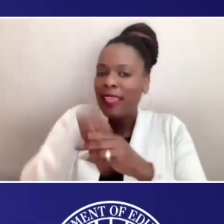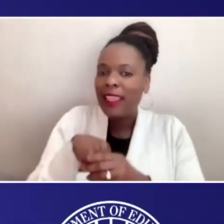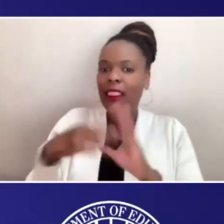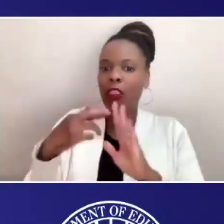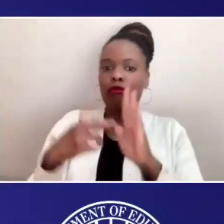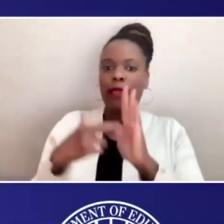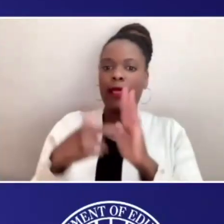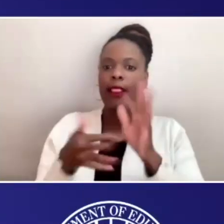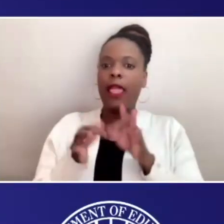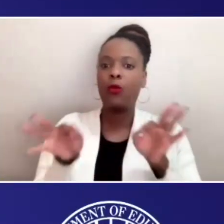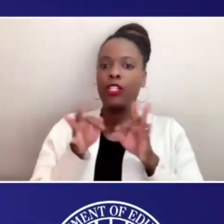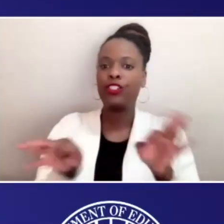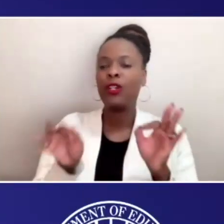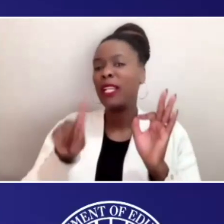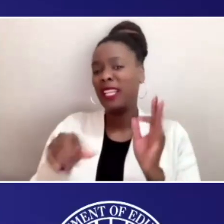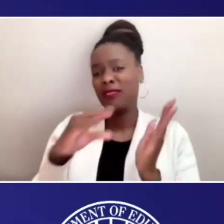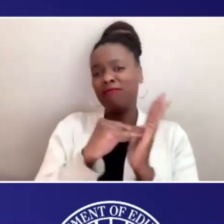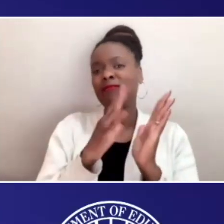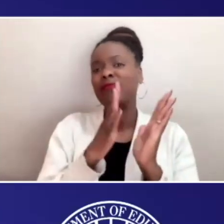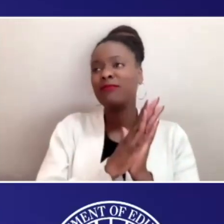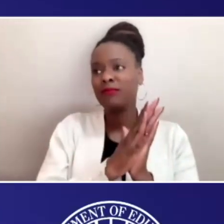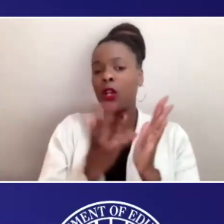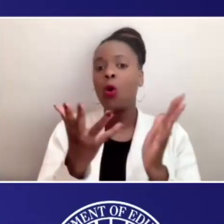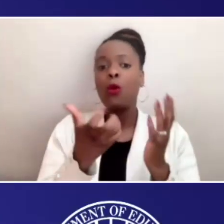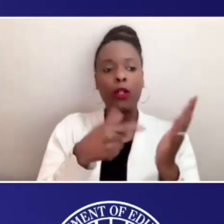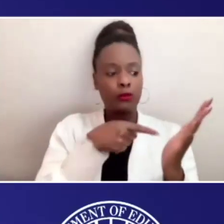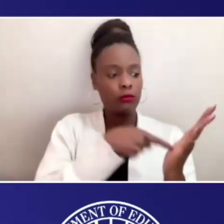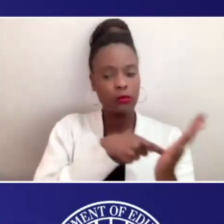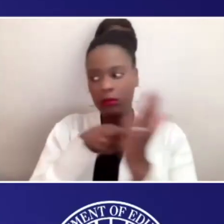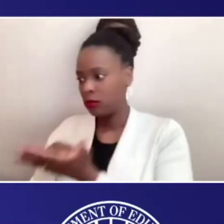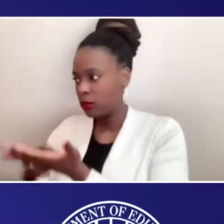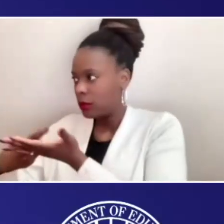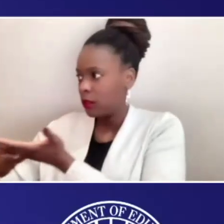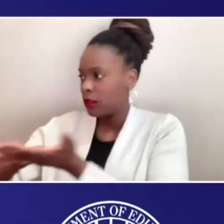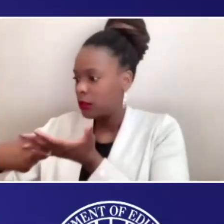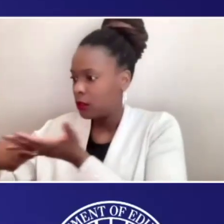We need that in writing, and we want to take that back and flesh it out. We're not going to flesh it out in